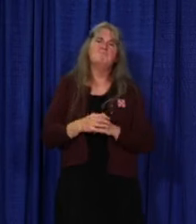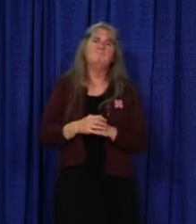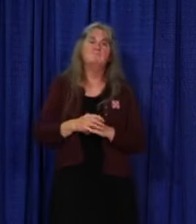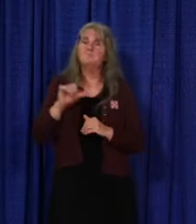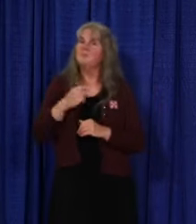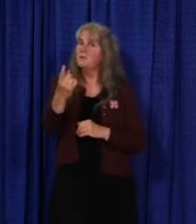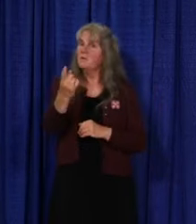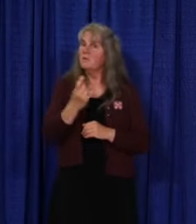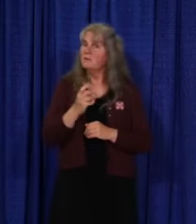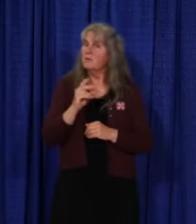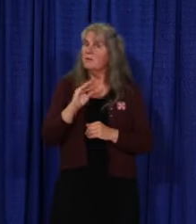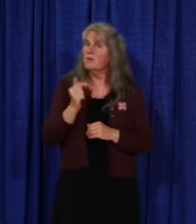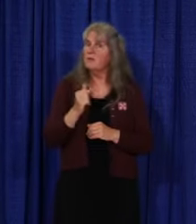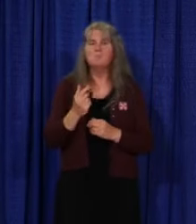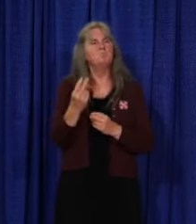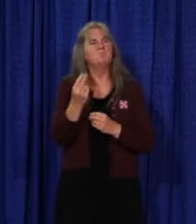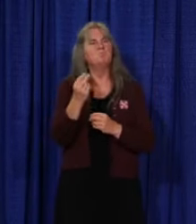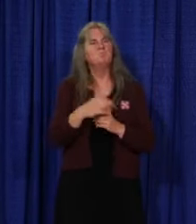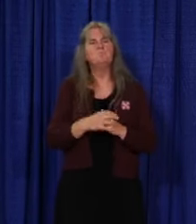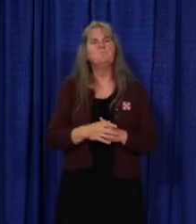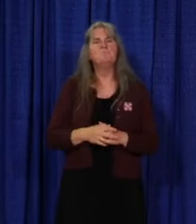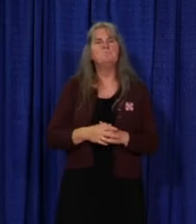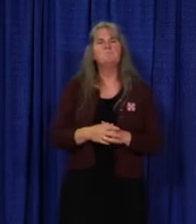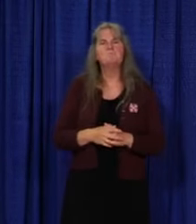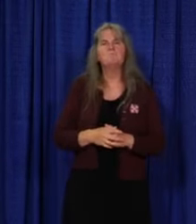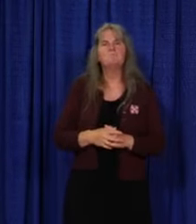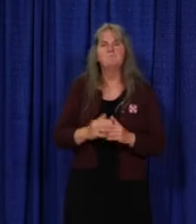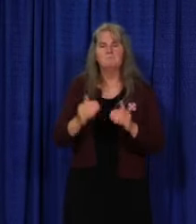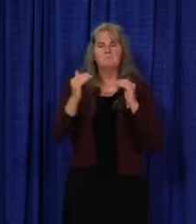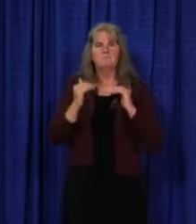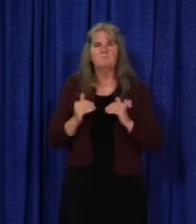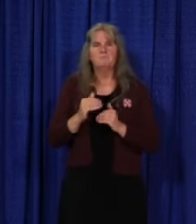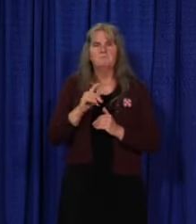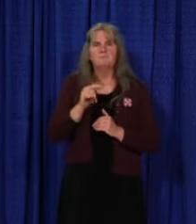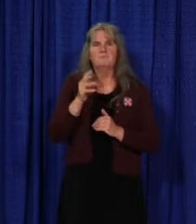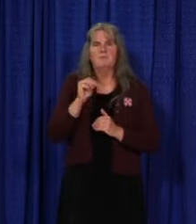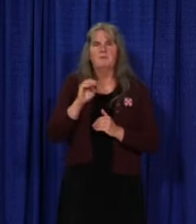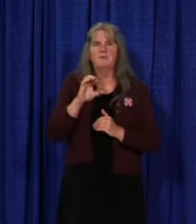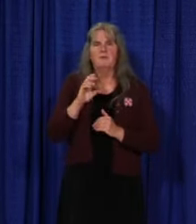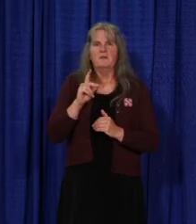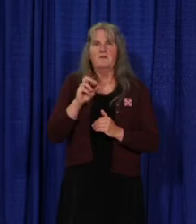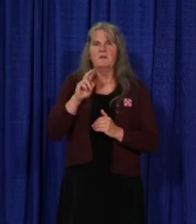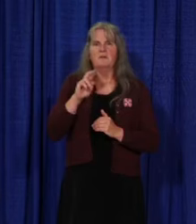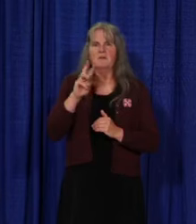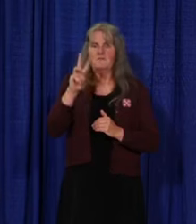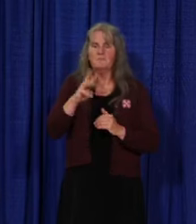Pat: Follow-up? Reporter: No thank you. Pat: Thank you. Ten, CKRW?